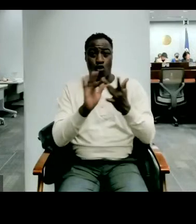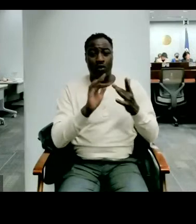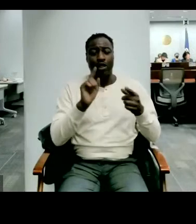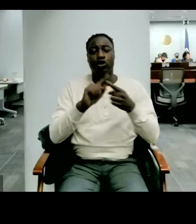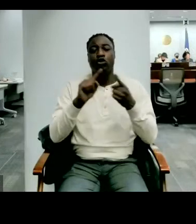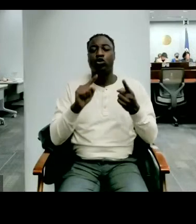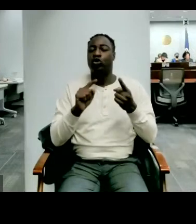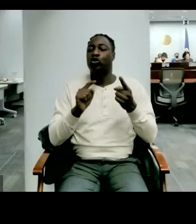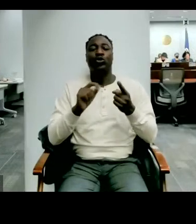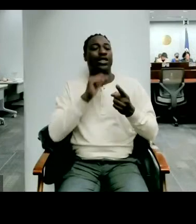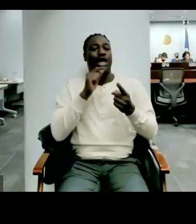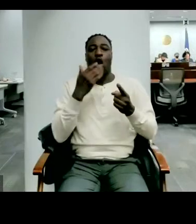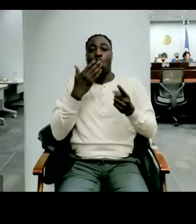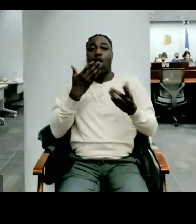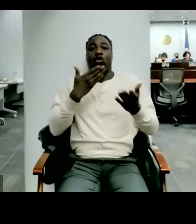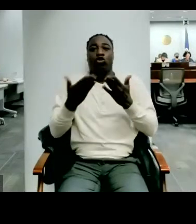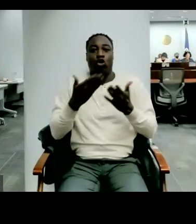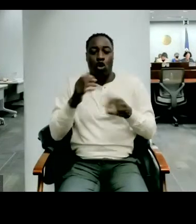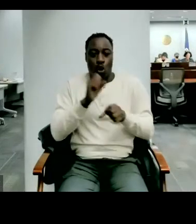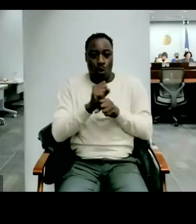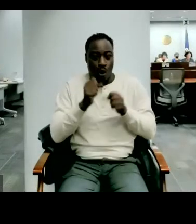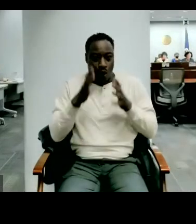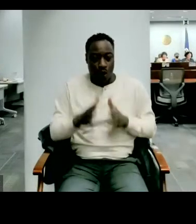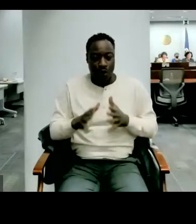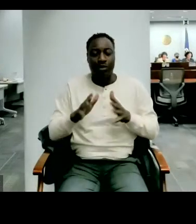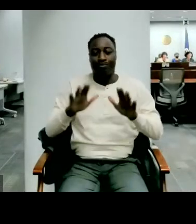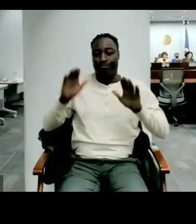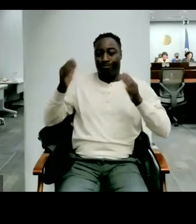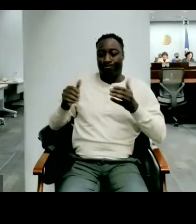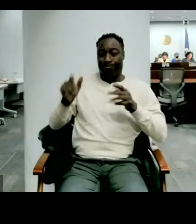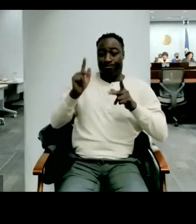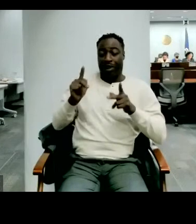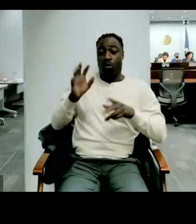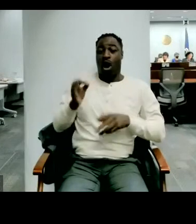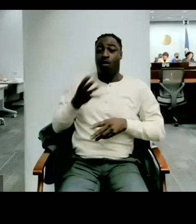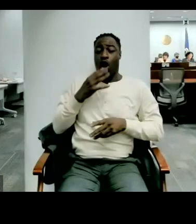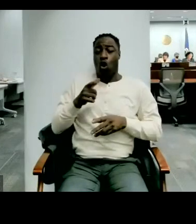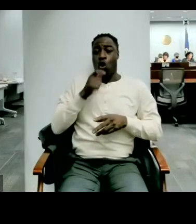low pay workers, disproportionately people of color who face overwhelming barriers